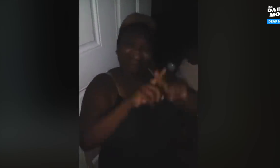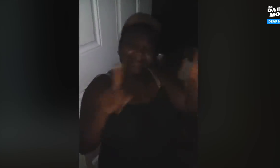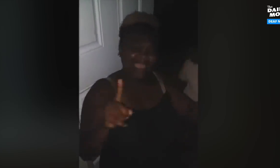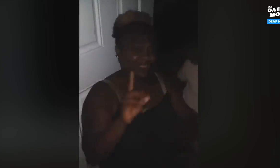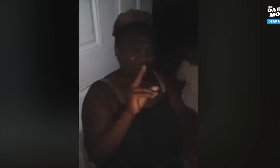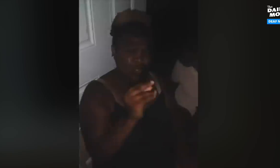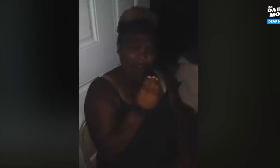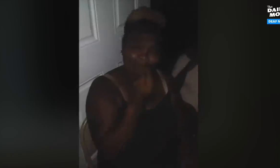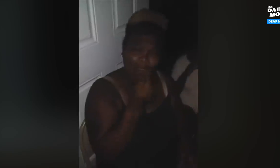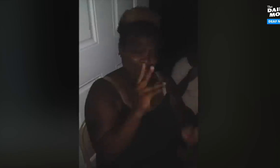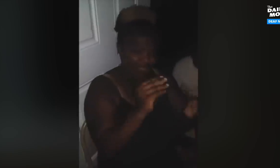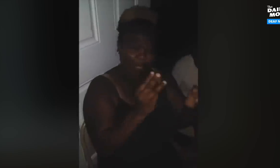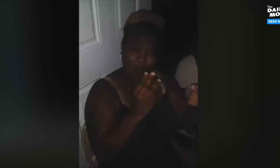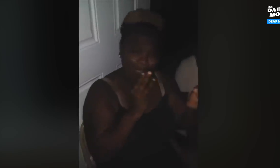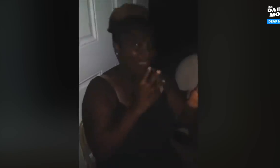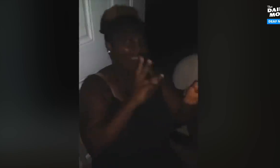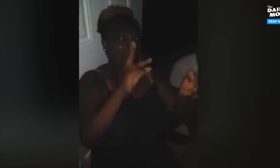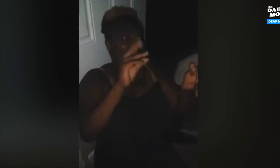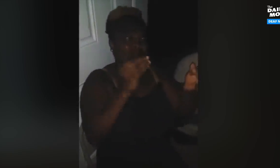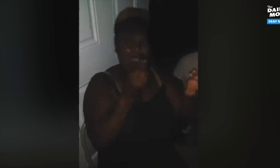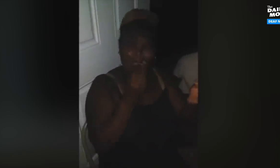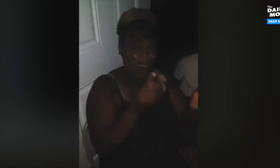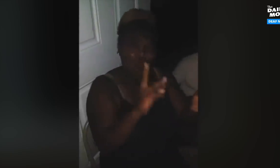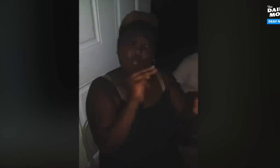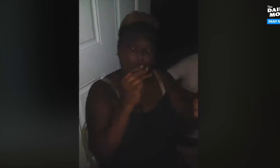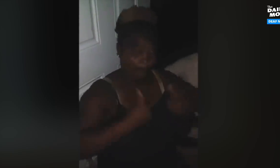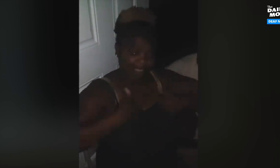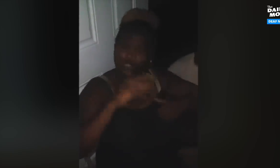but there is no food, no water, no water for bathing.